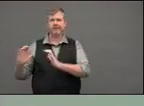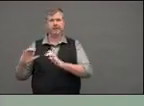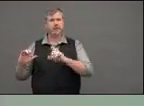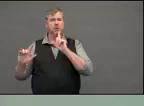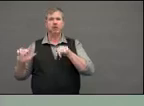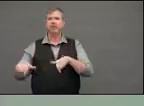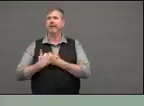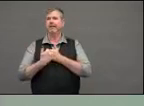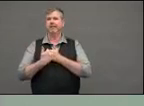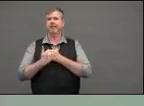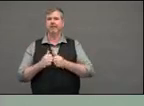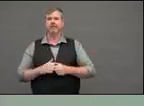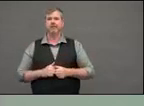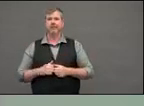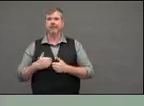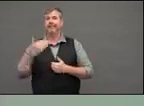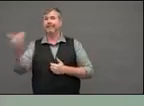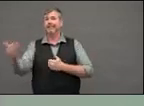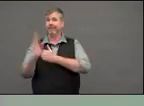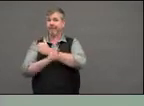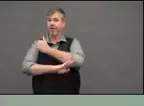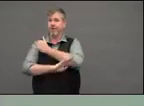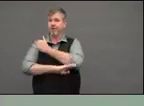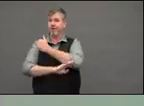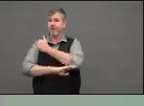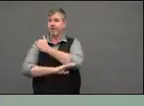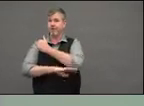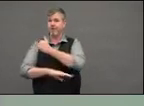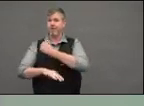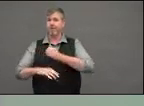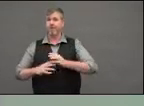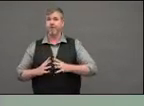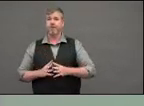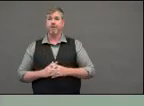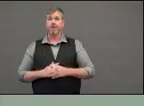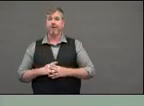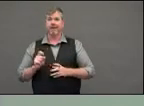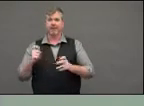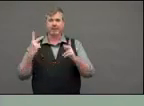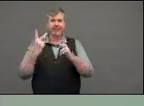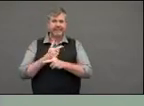i'm just trying to figure out how i'm going to keep myself focused in school